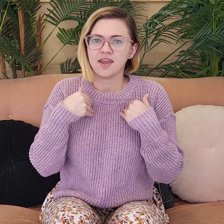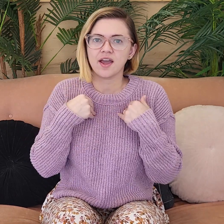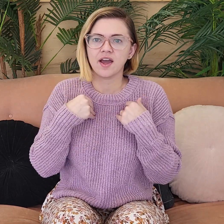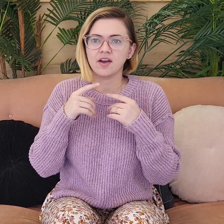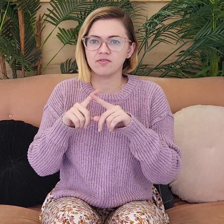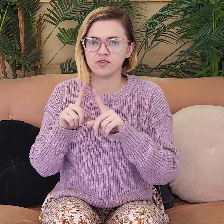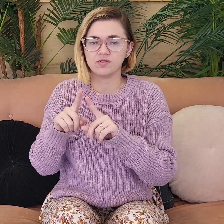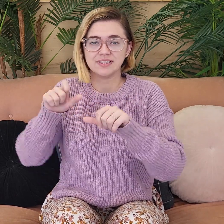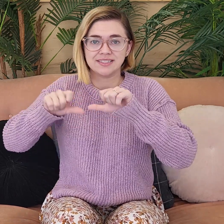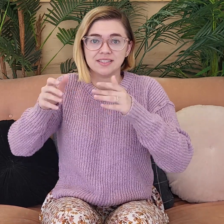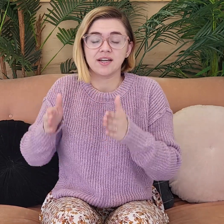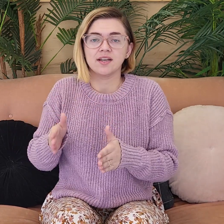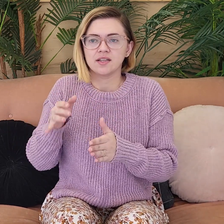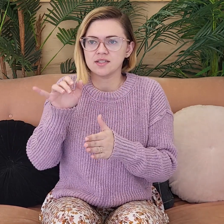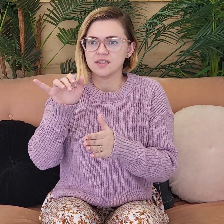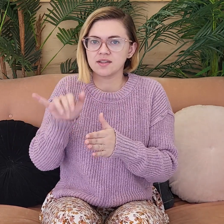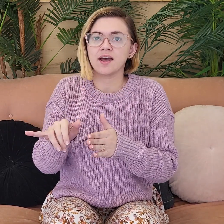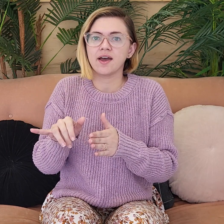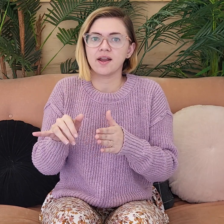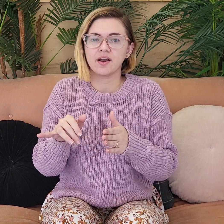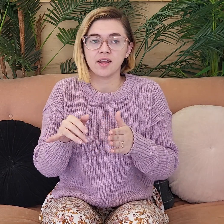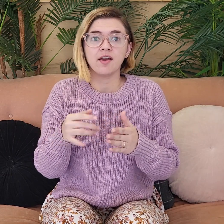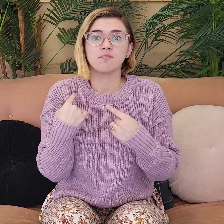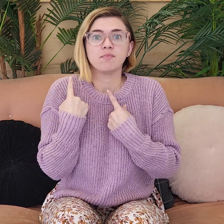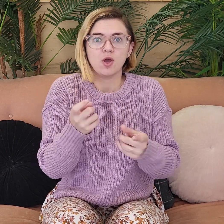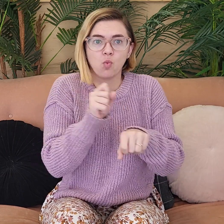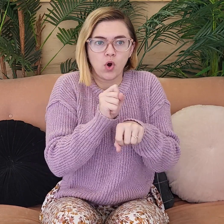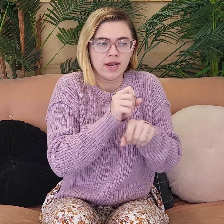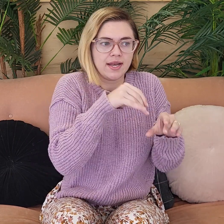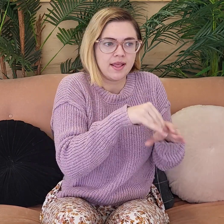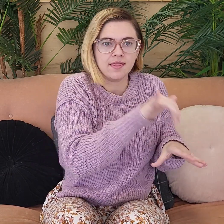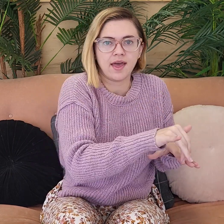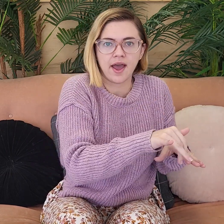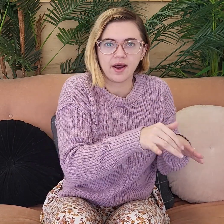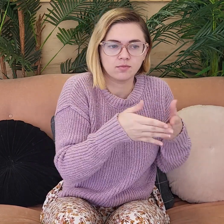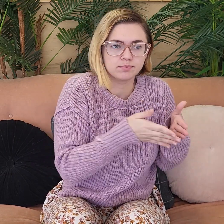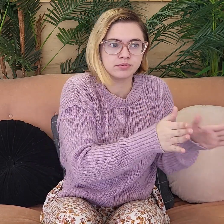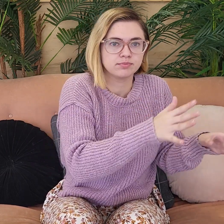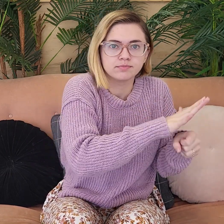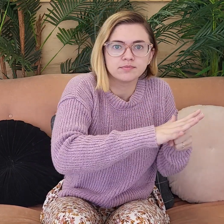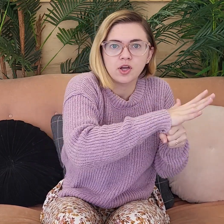And they have different scientific leaders that have been working in that